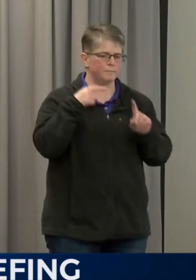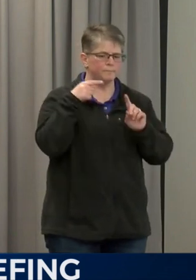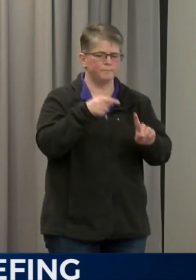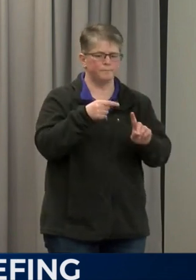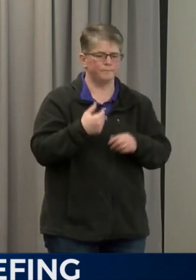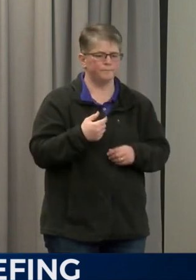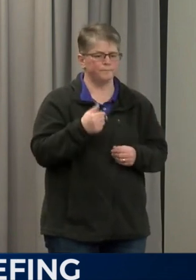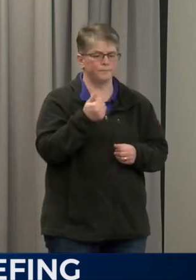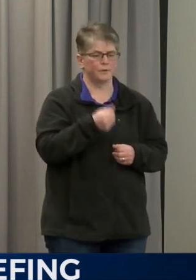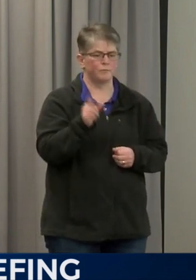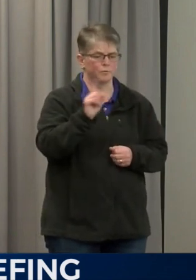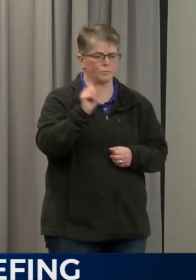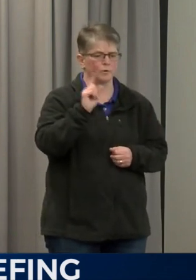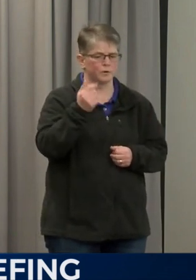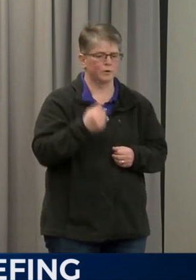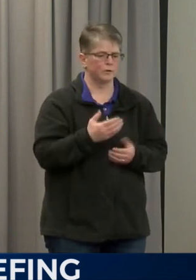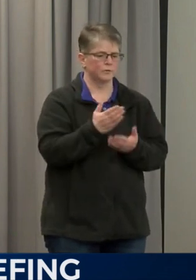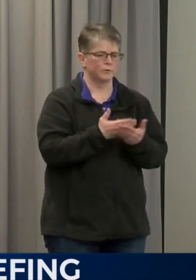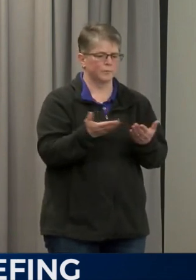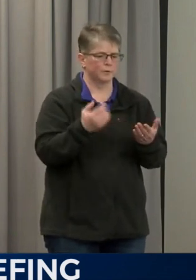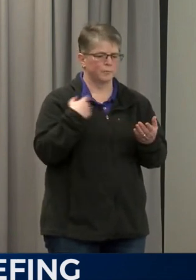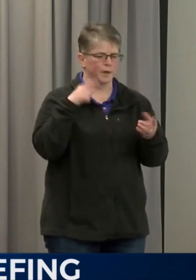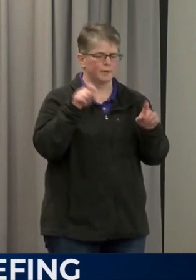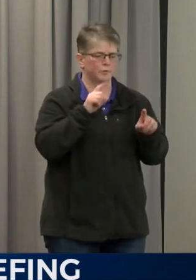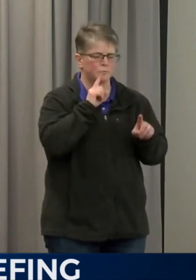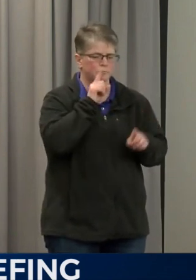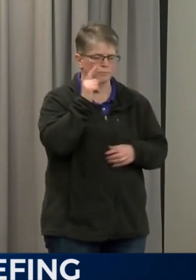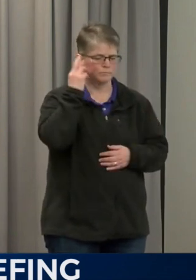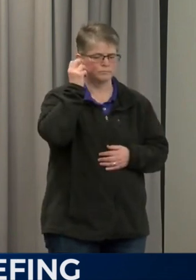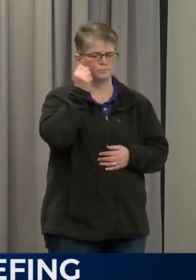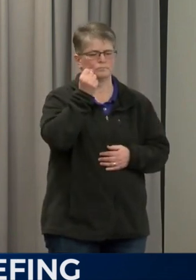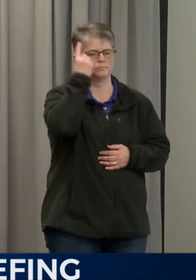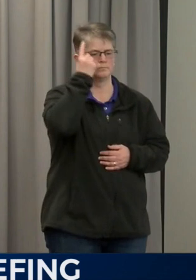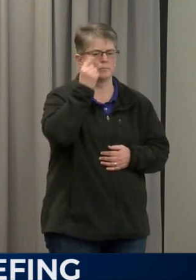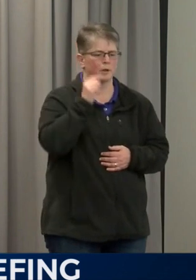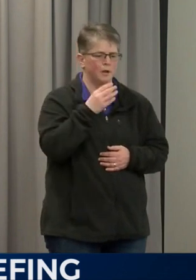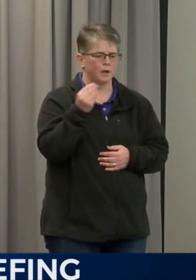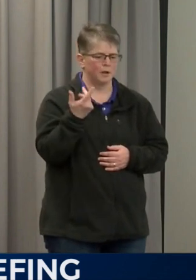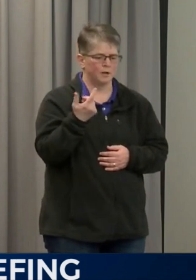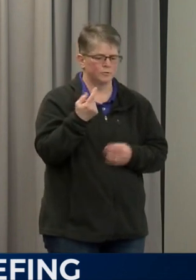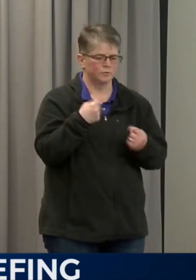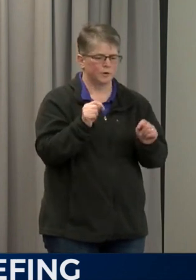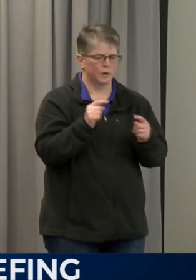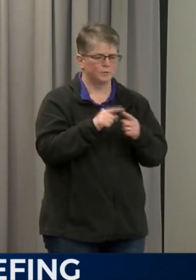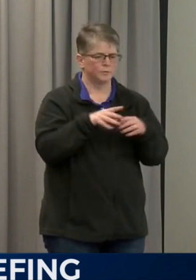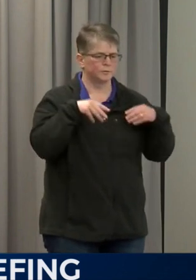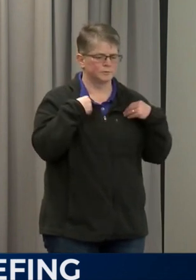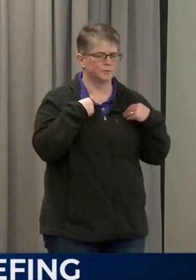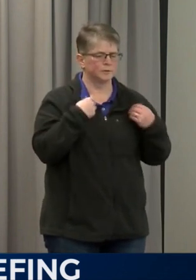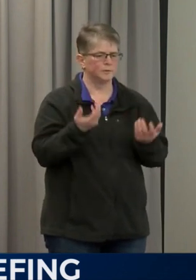CHILDREN OR IF THEY'RE MOVING ABOUT IN DIFFERENT AREAS, THAT'S WHY MY POINT IS IT'S EVERYWHERE.